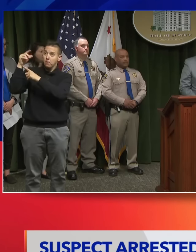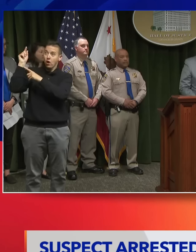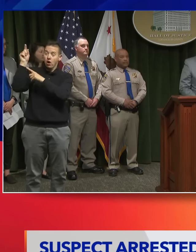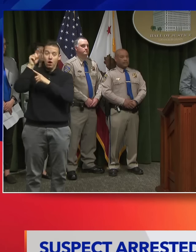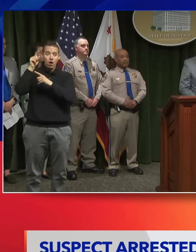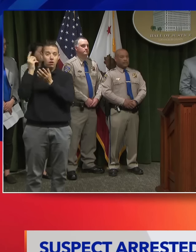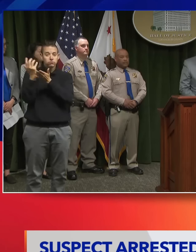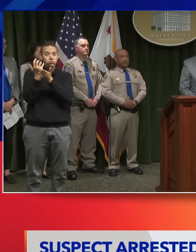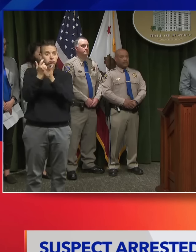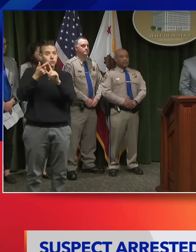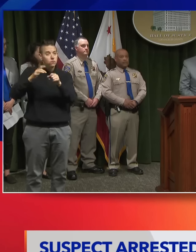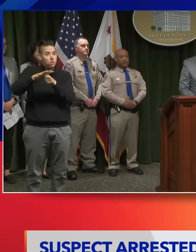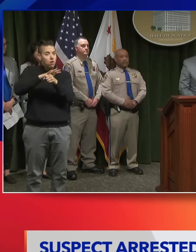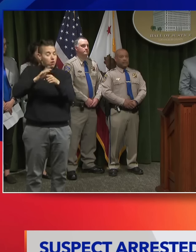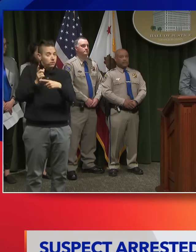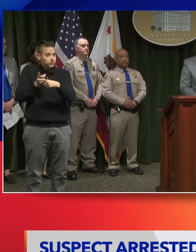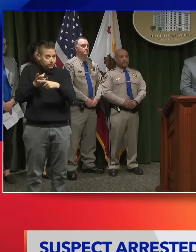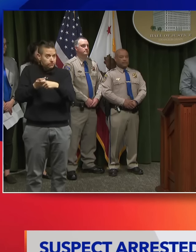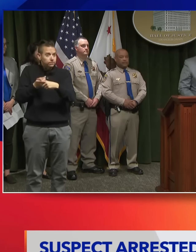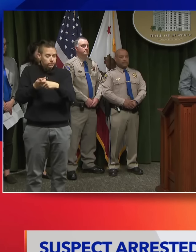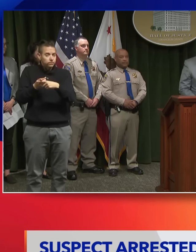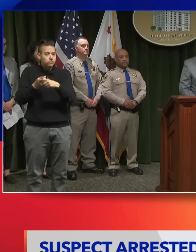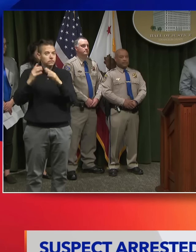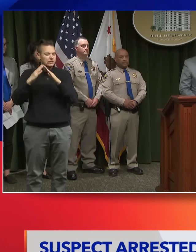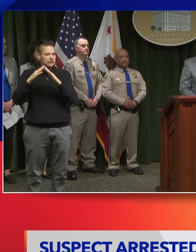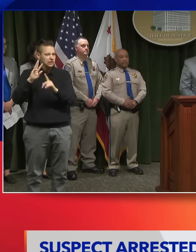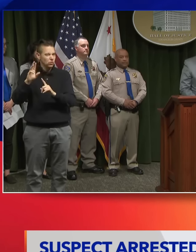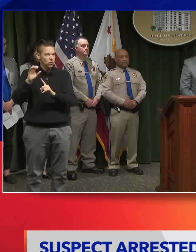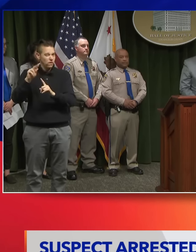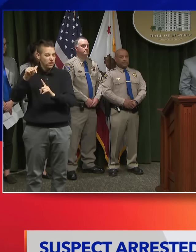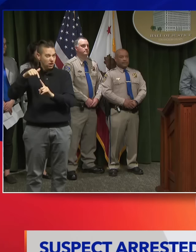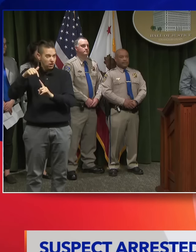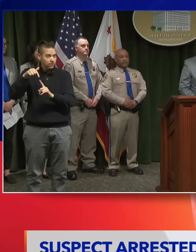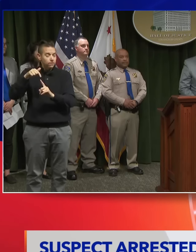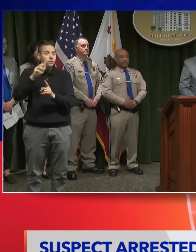RAIMONDO. BASED ON STATEMENTS OBTAINED FROM REMOVED ORDER AND SURVEILLANCE FOOTAGE